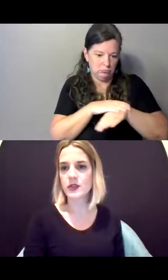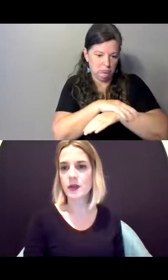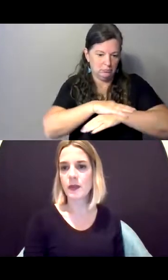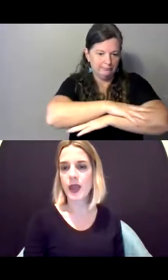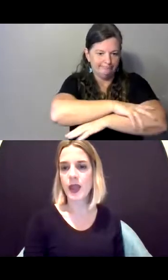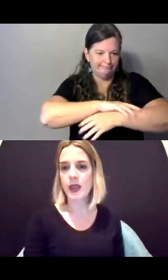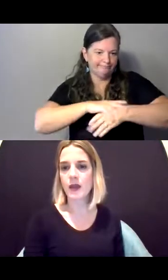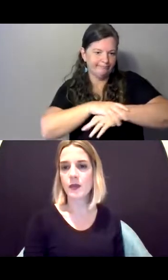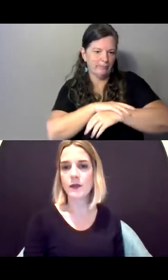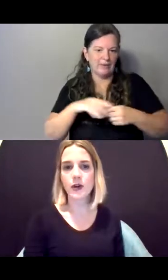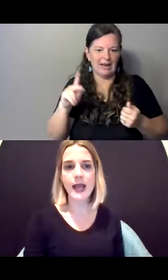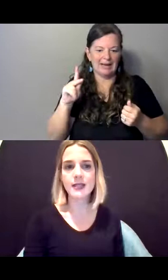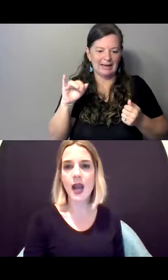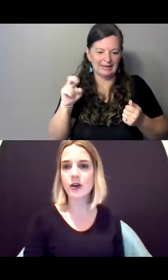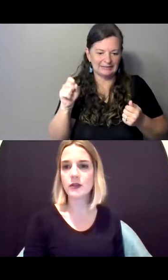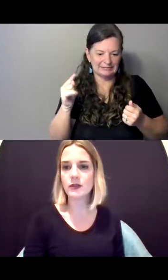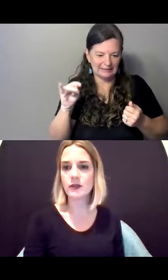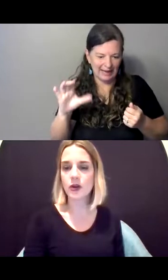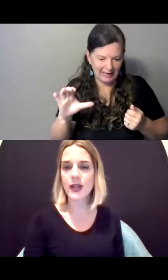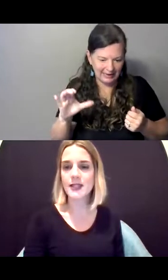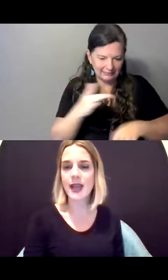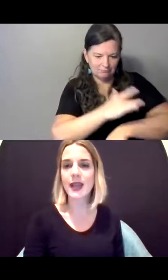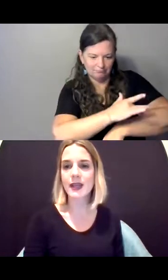some may prefer tactile or kinesthetic.